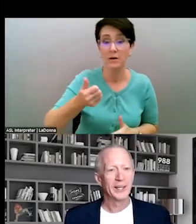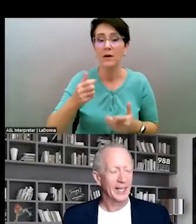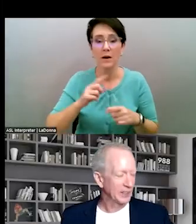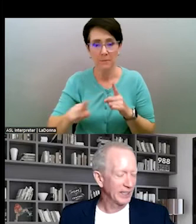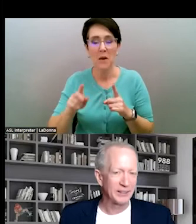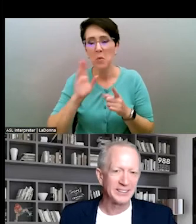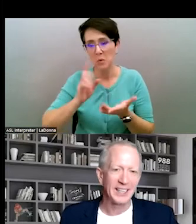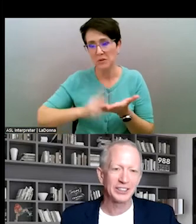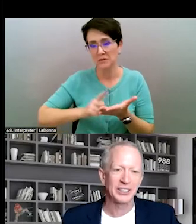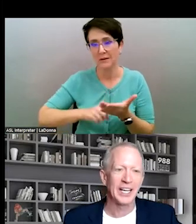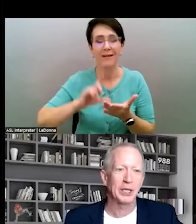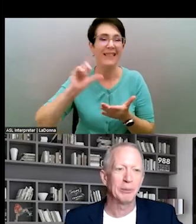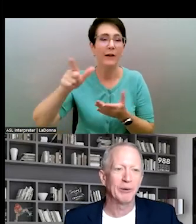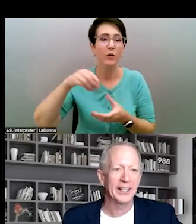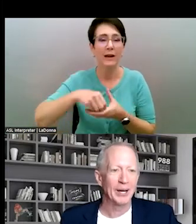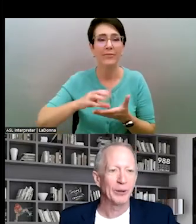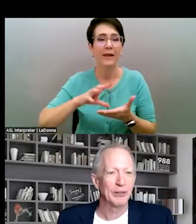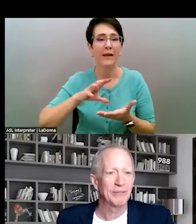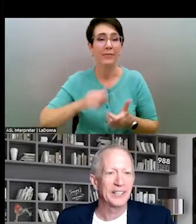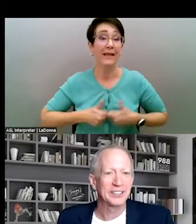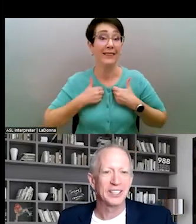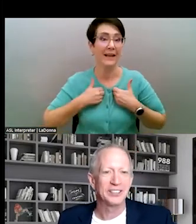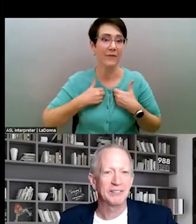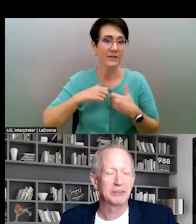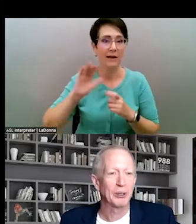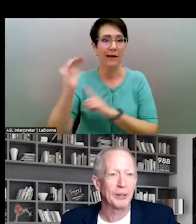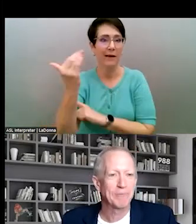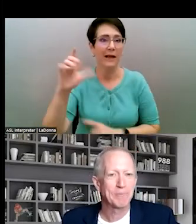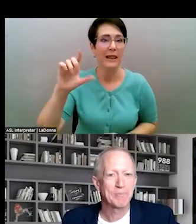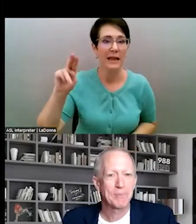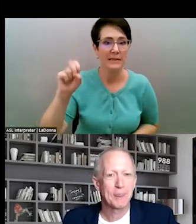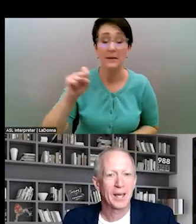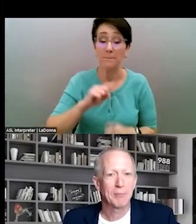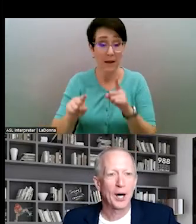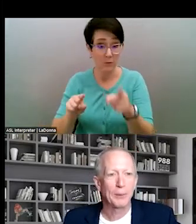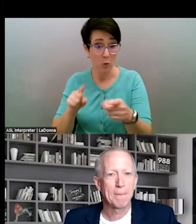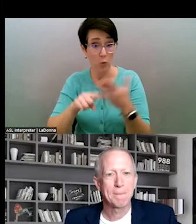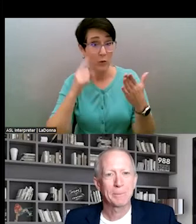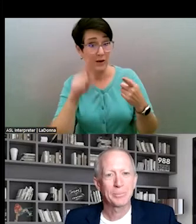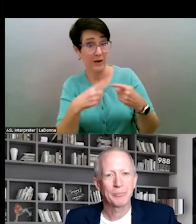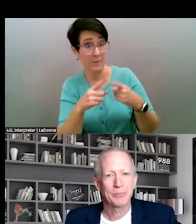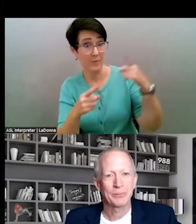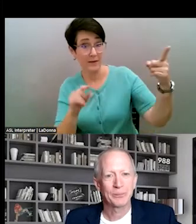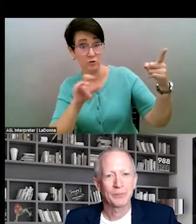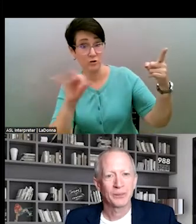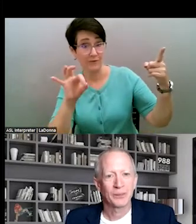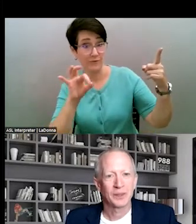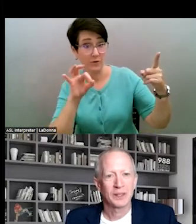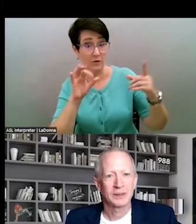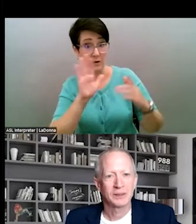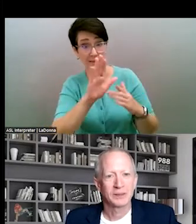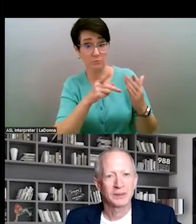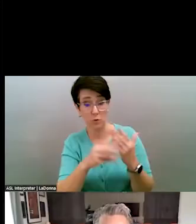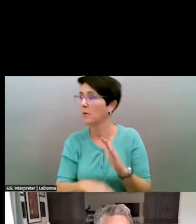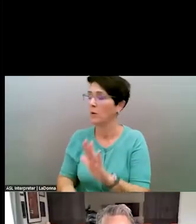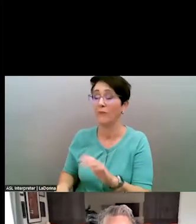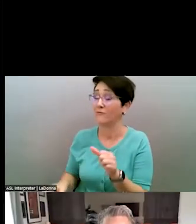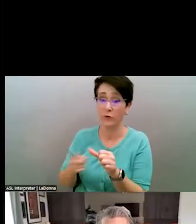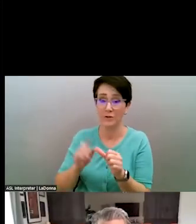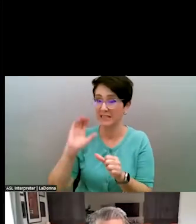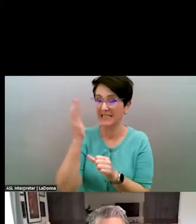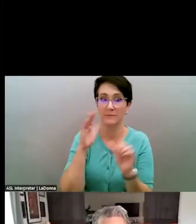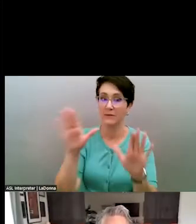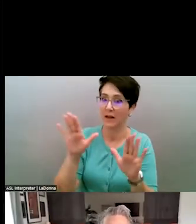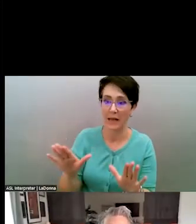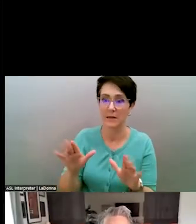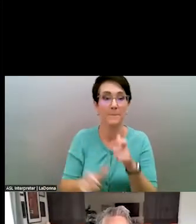THE LIVE LENS SECTION. WHAT ARE YOUR REFLECTIONS? >> IT SEEMS FANTASTIC. SUCH A HUGE BARRIER, YOUNG